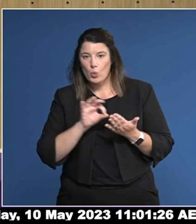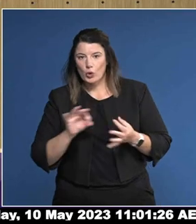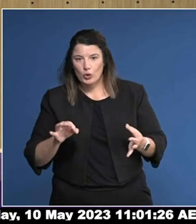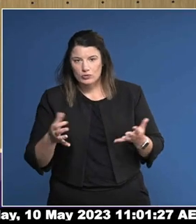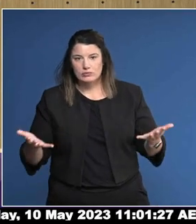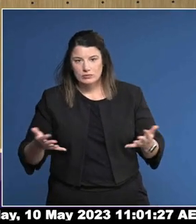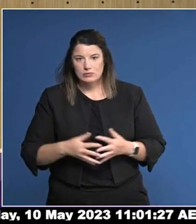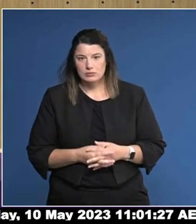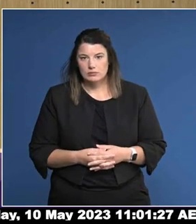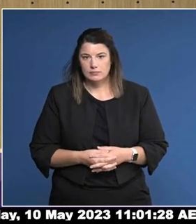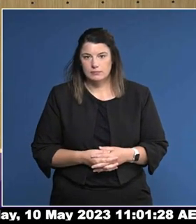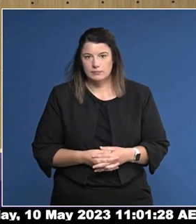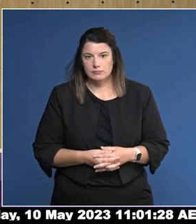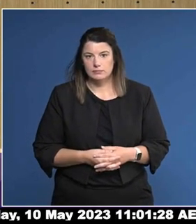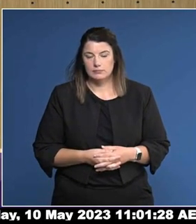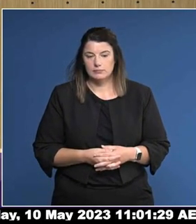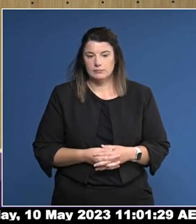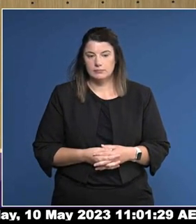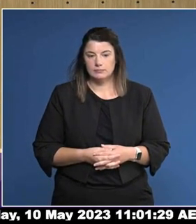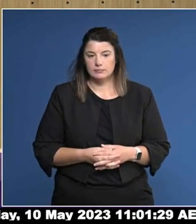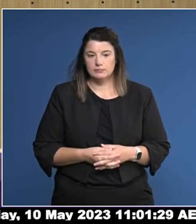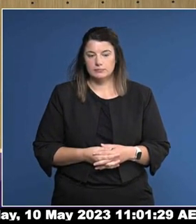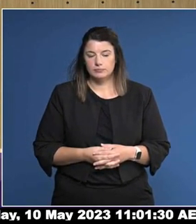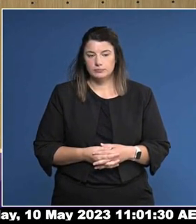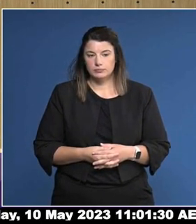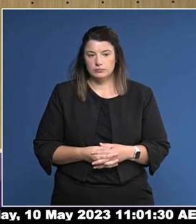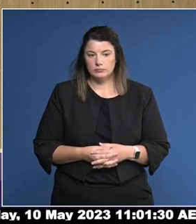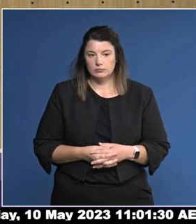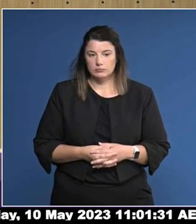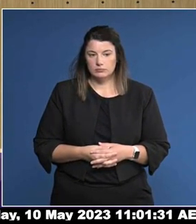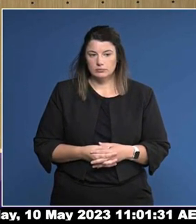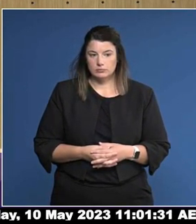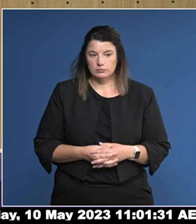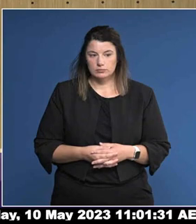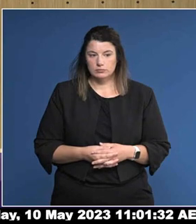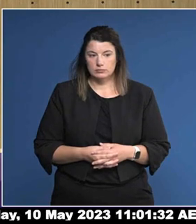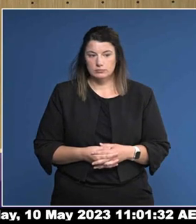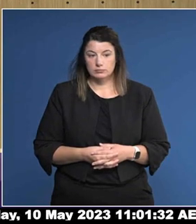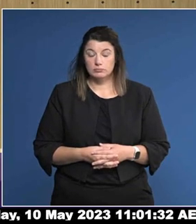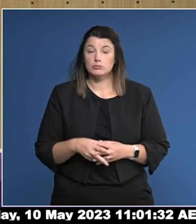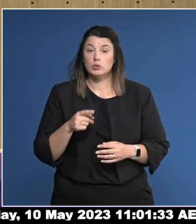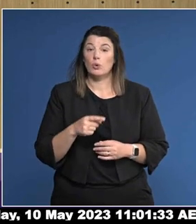So, if not two weeks after starting the school term there's a continual